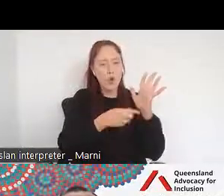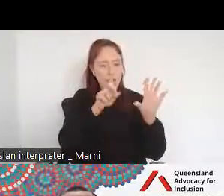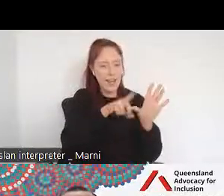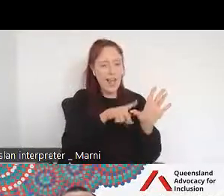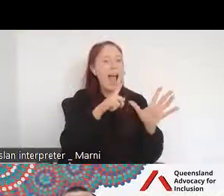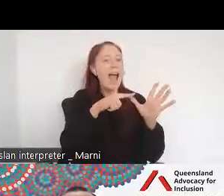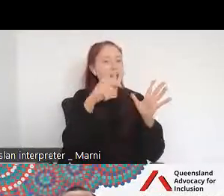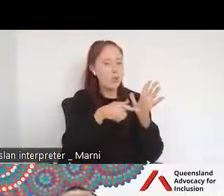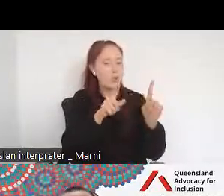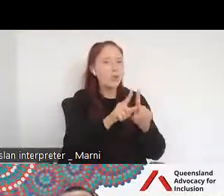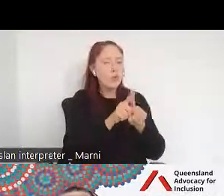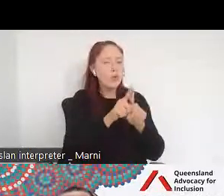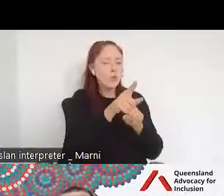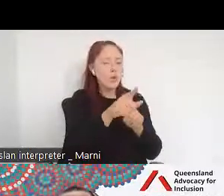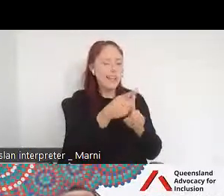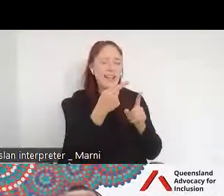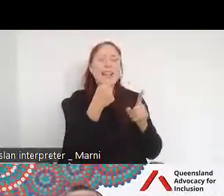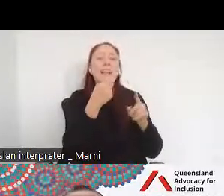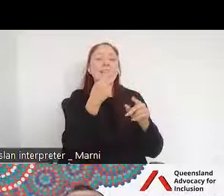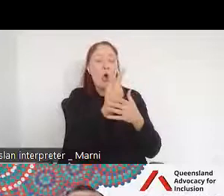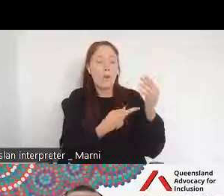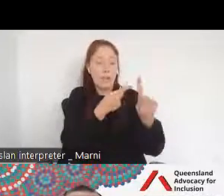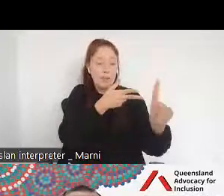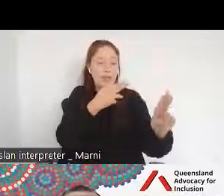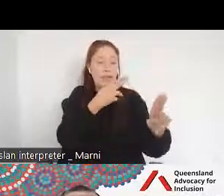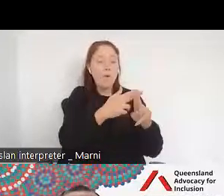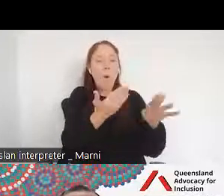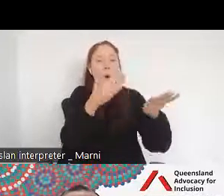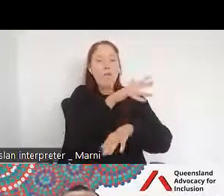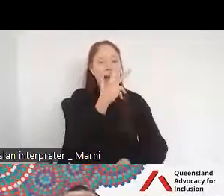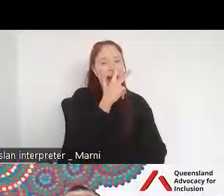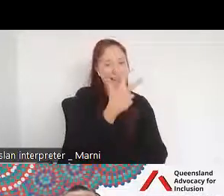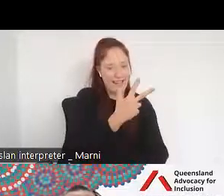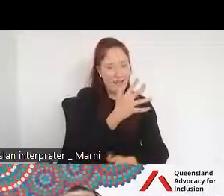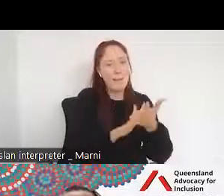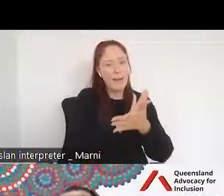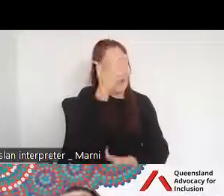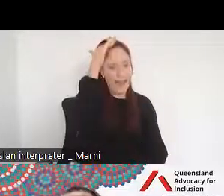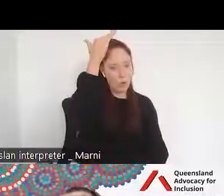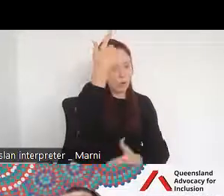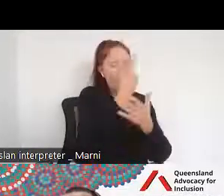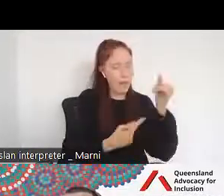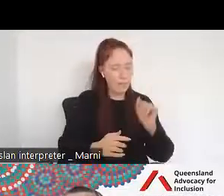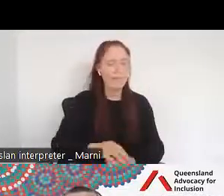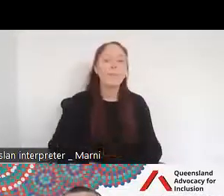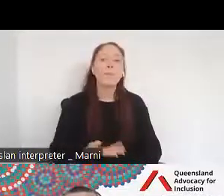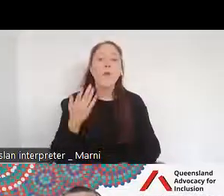when assessing capacity of adults, so people aged over 18. The second document to the right